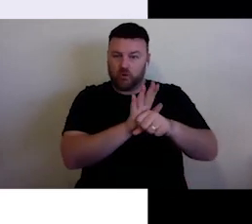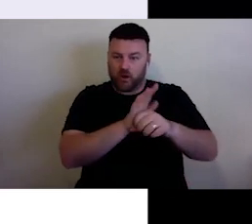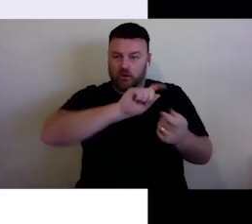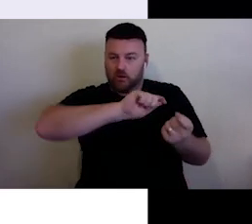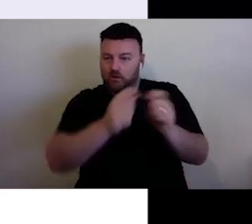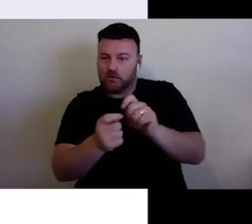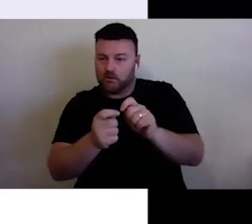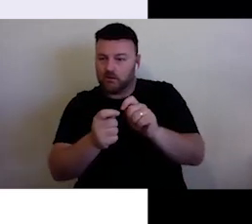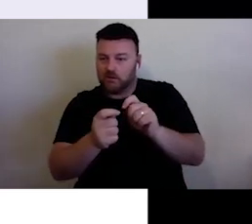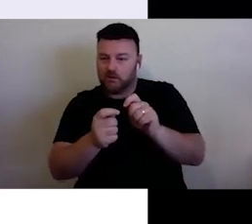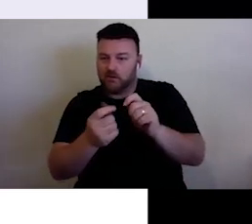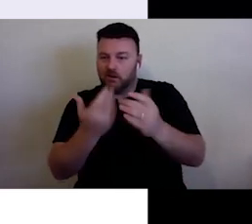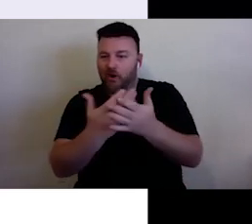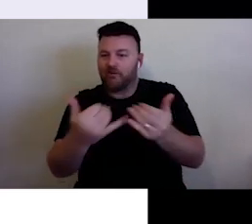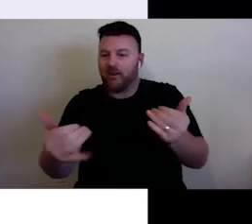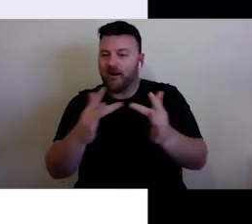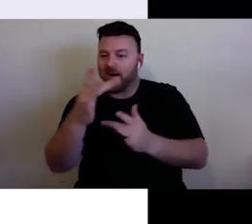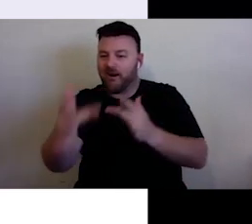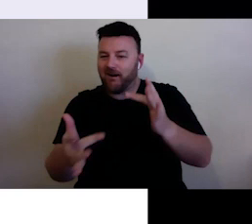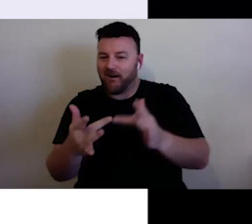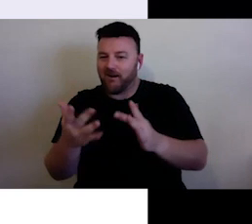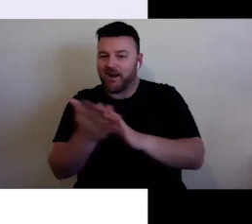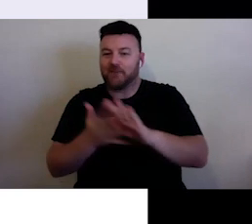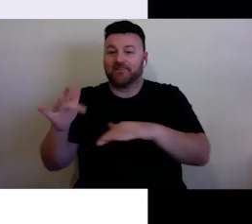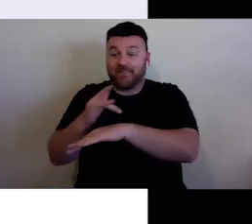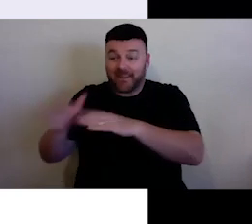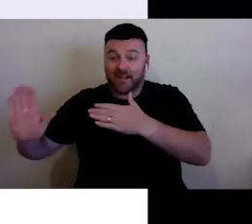shutdown of a lot of theatre performances, art exhibitions,